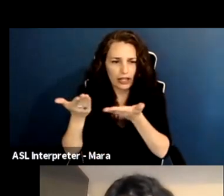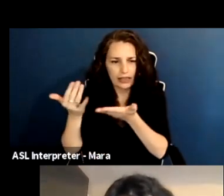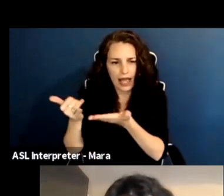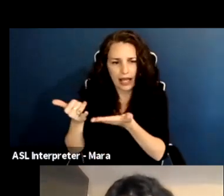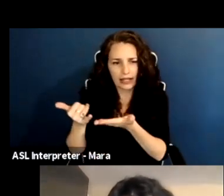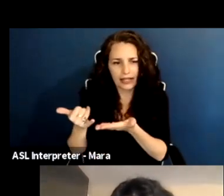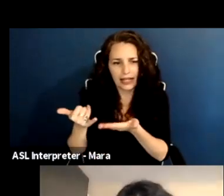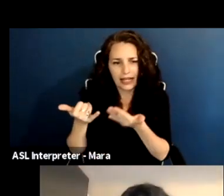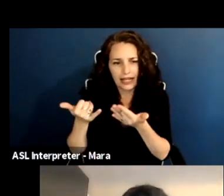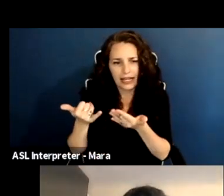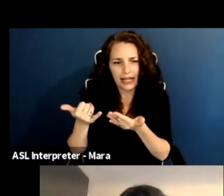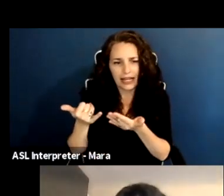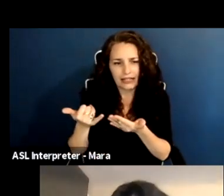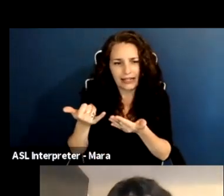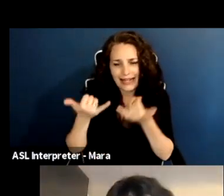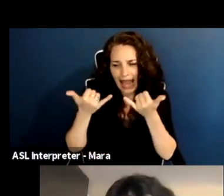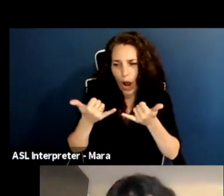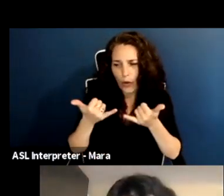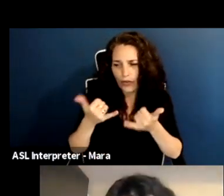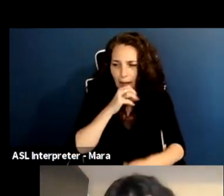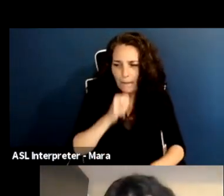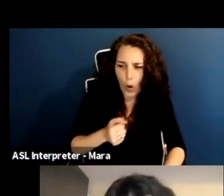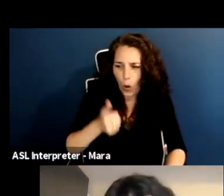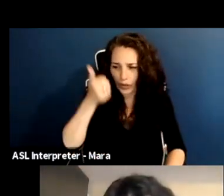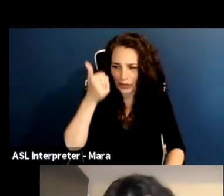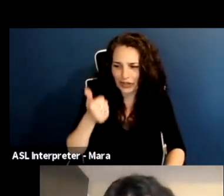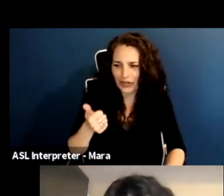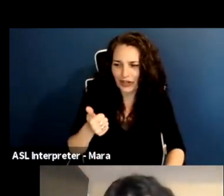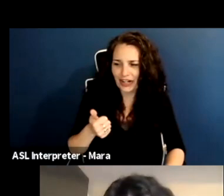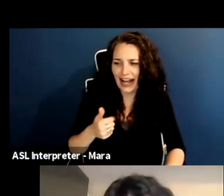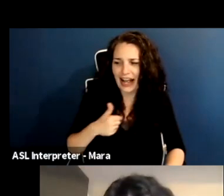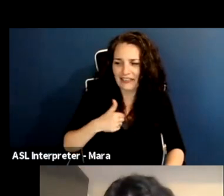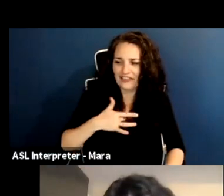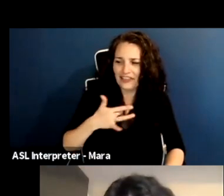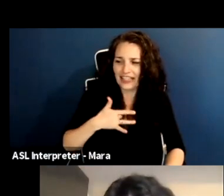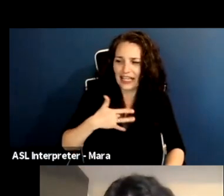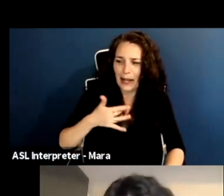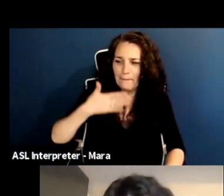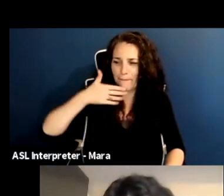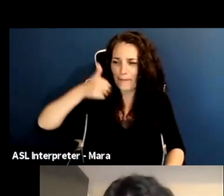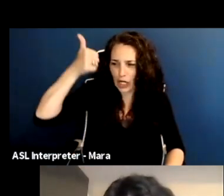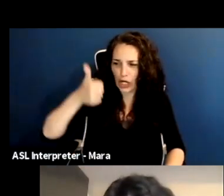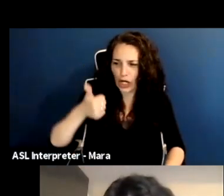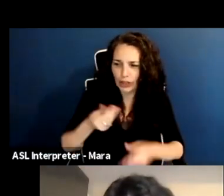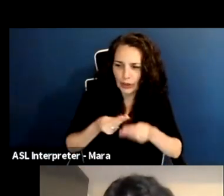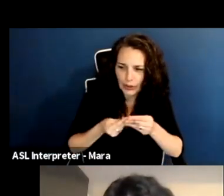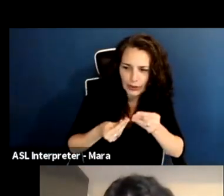now that I'm older, to learn how to use my fighting voice for the greater good.